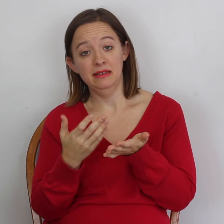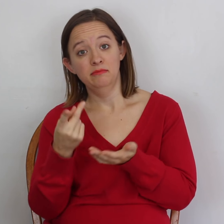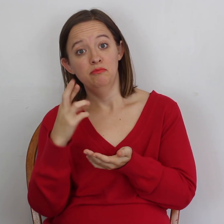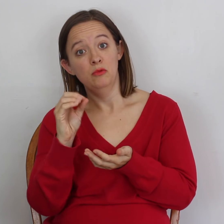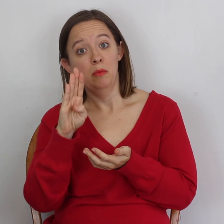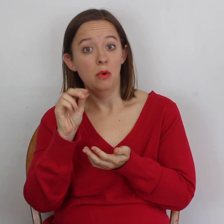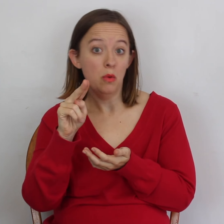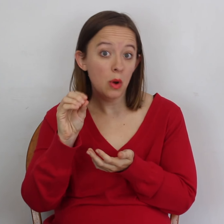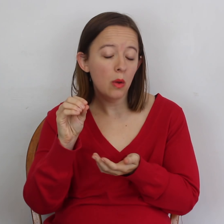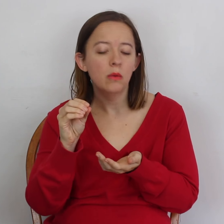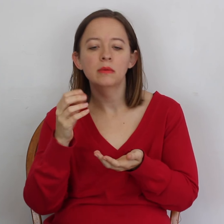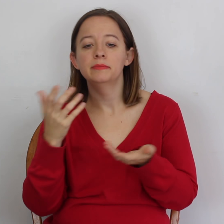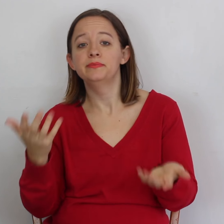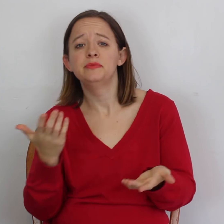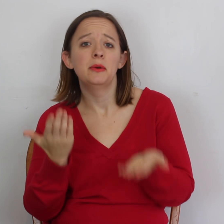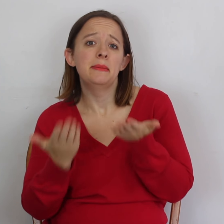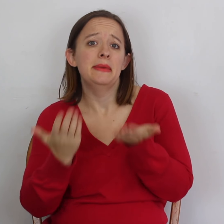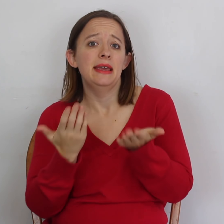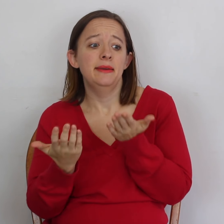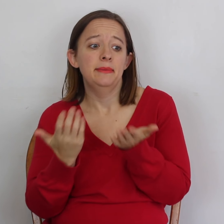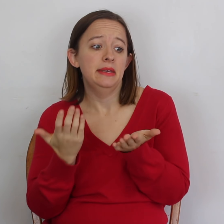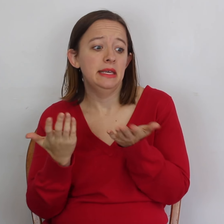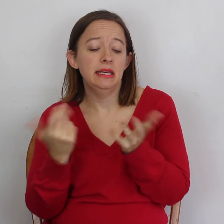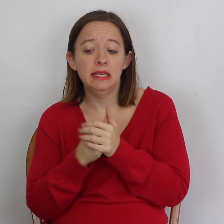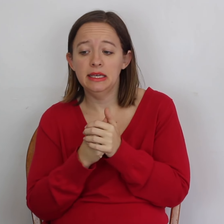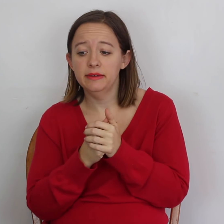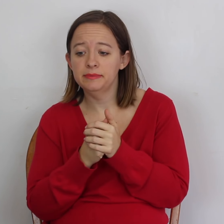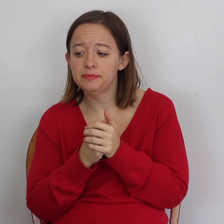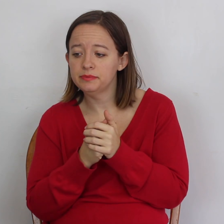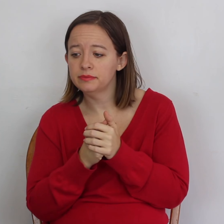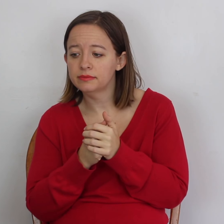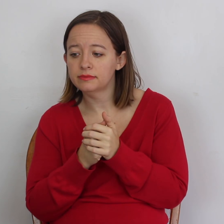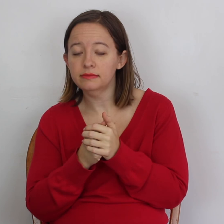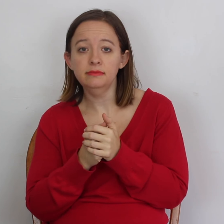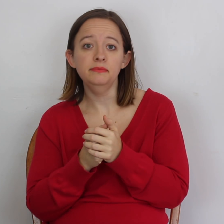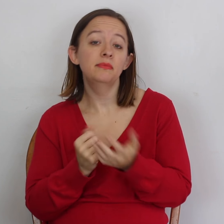Maybe another example could be, they're sent an assignment and think "I don't really want the assignment",